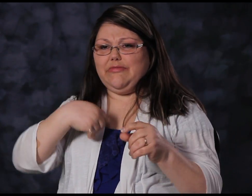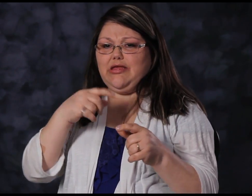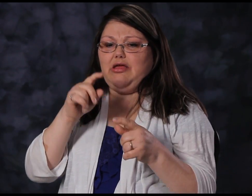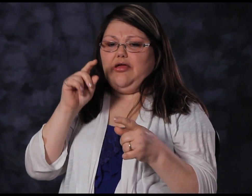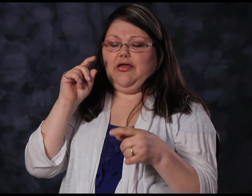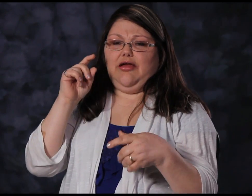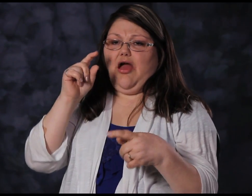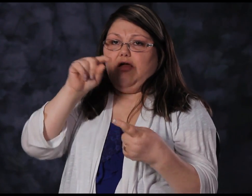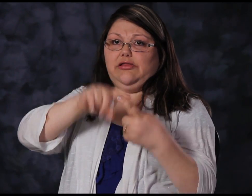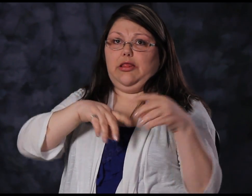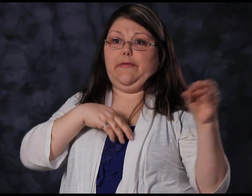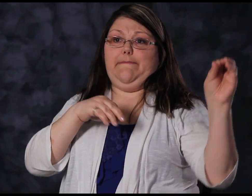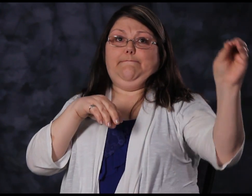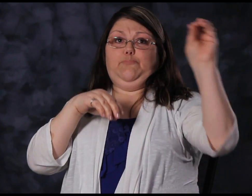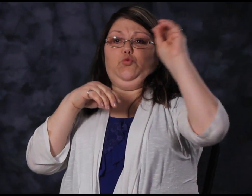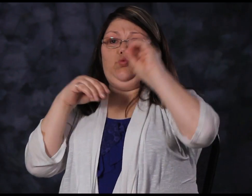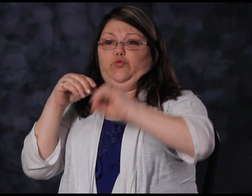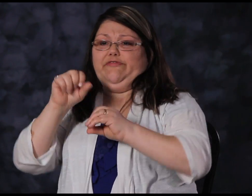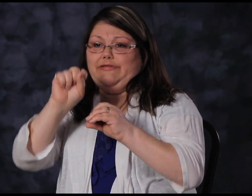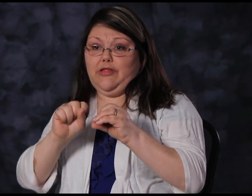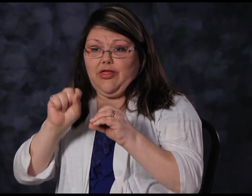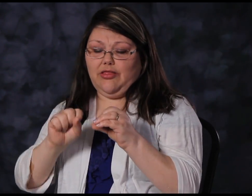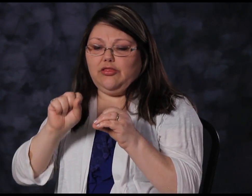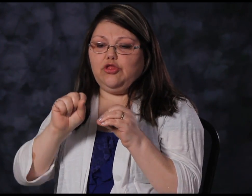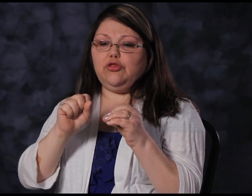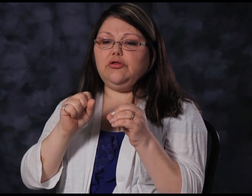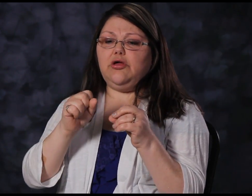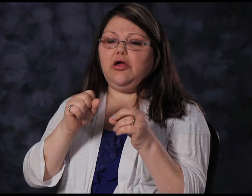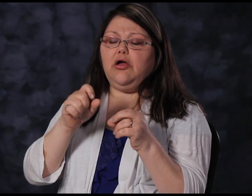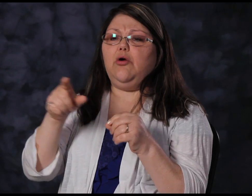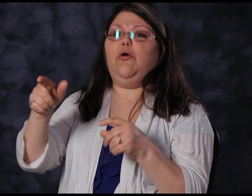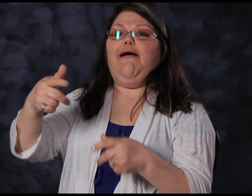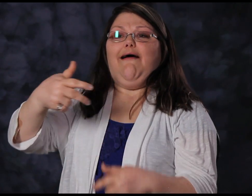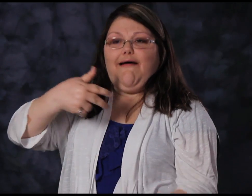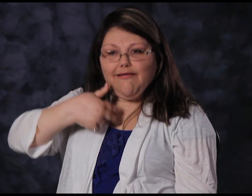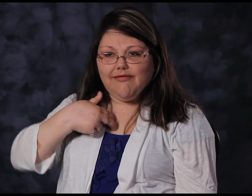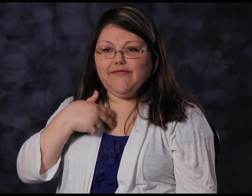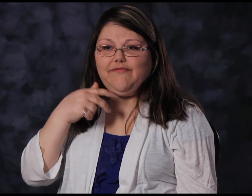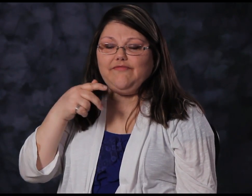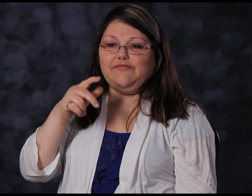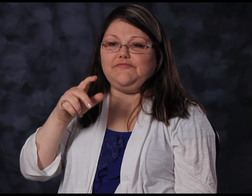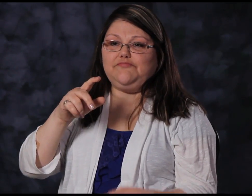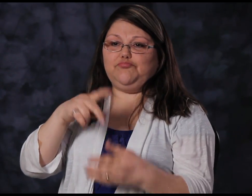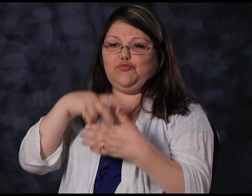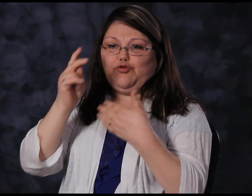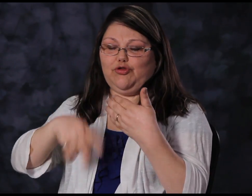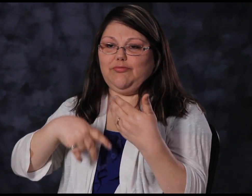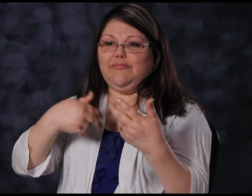When I was placed in a mainstream classroom, that’s actually when my mom started to understand about Deaf Culture